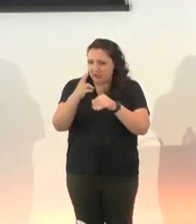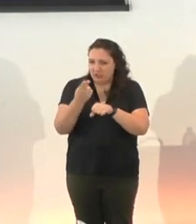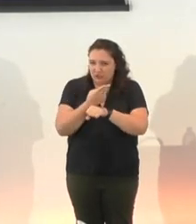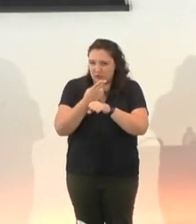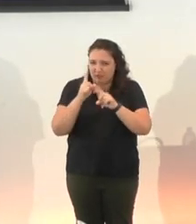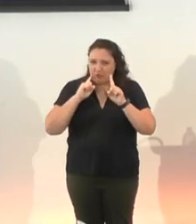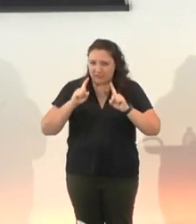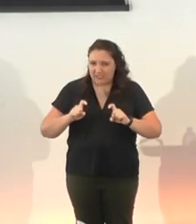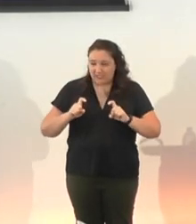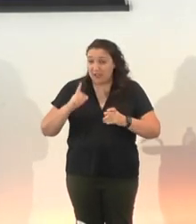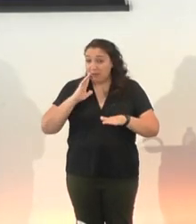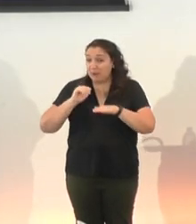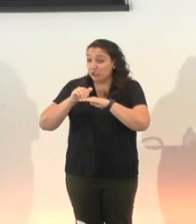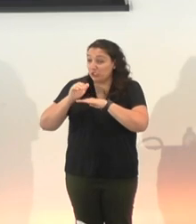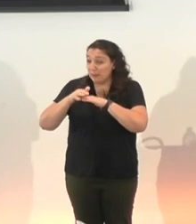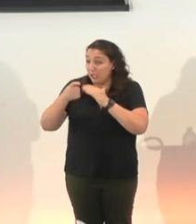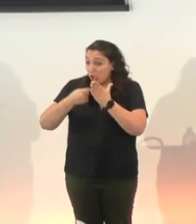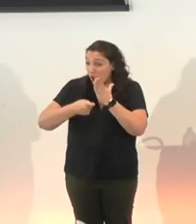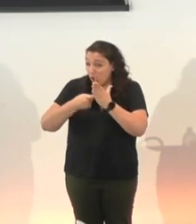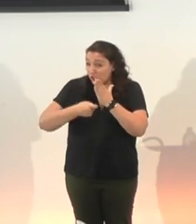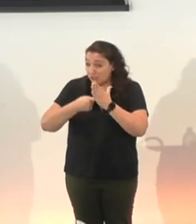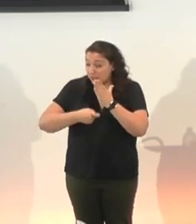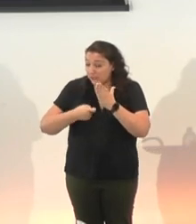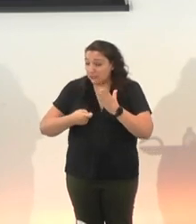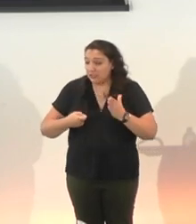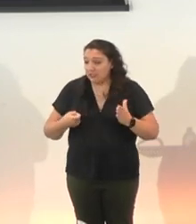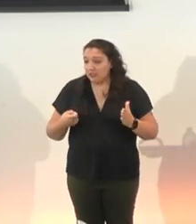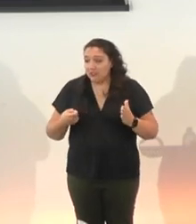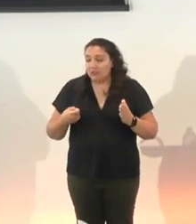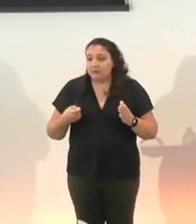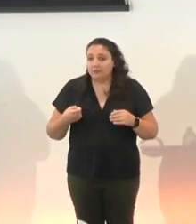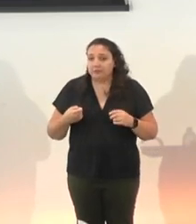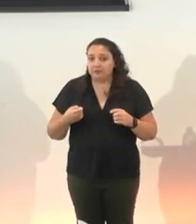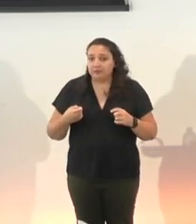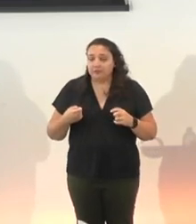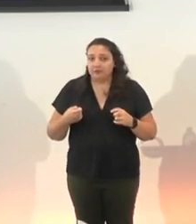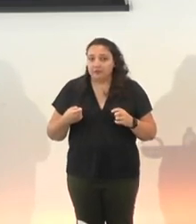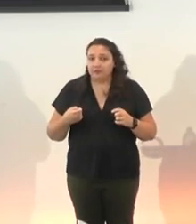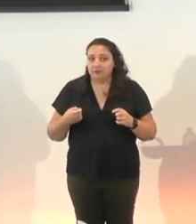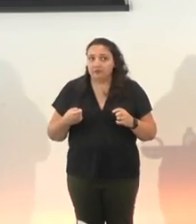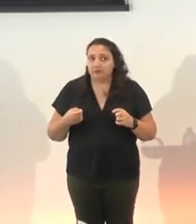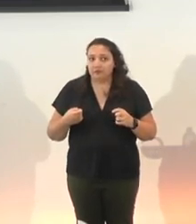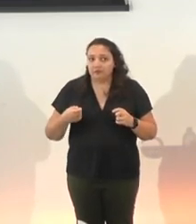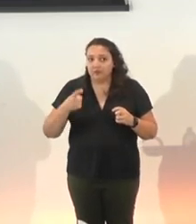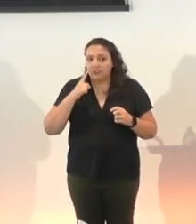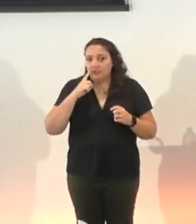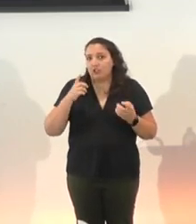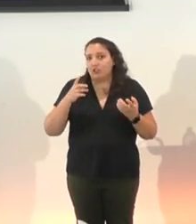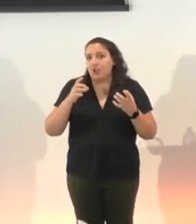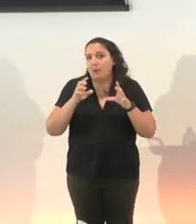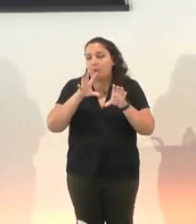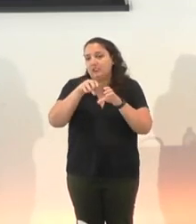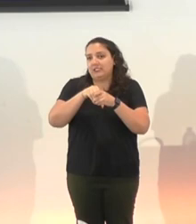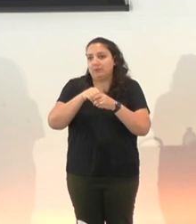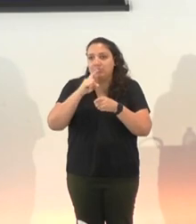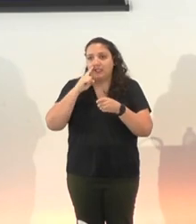shipping costs or something we can't foresee yet because a lot of people we talked about his participation in the virtual environments. Greg: And it is in our list of things to think